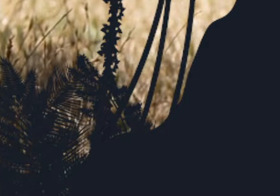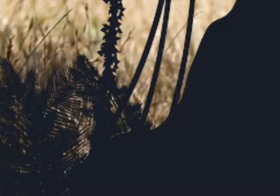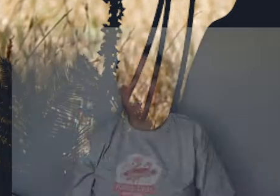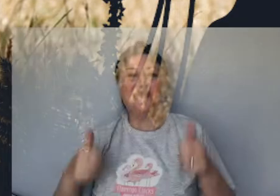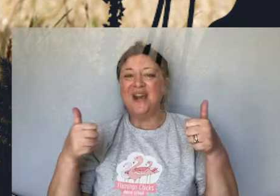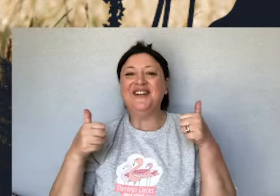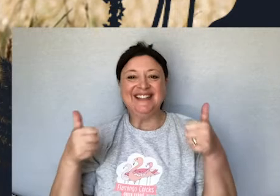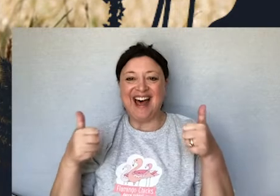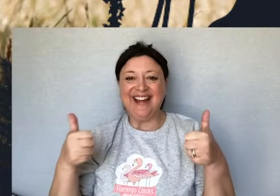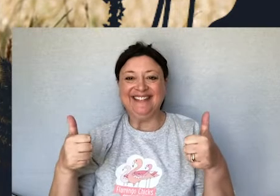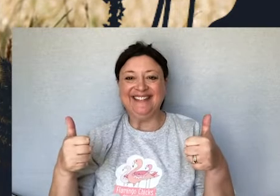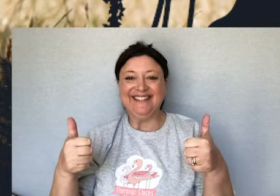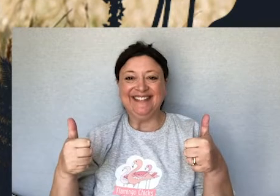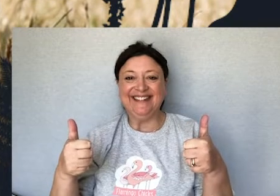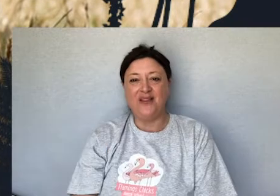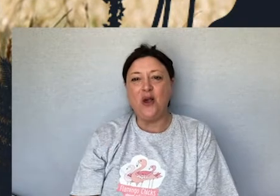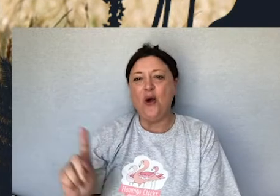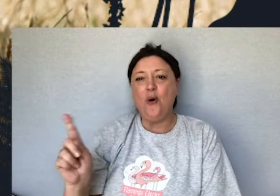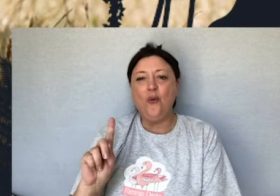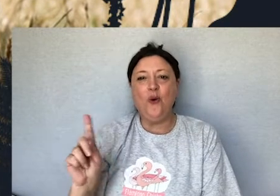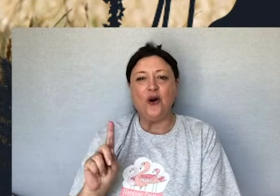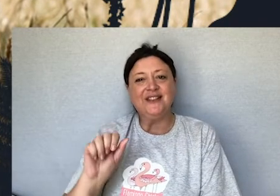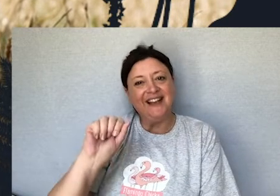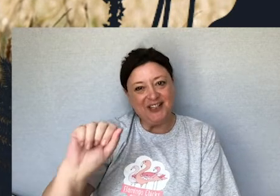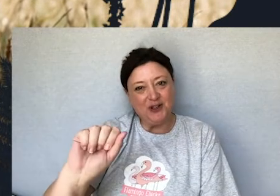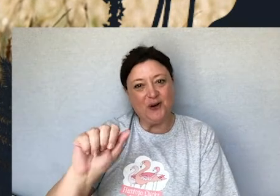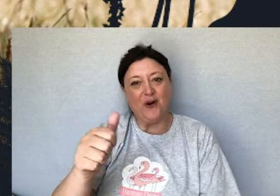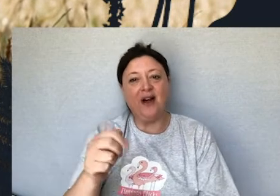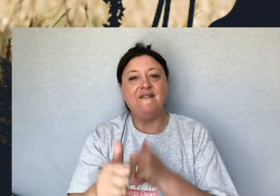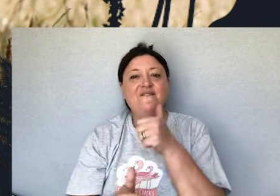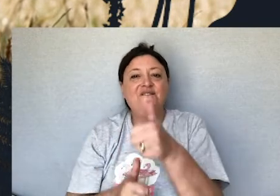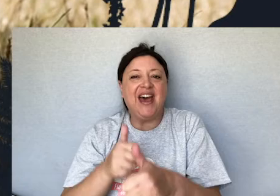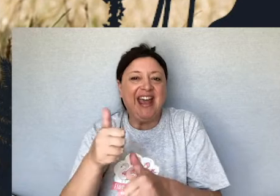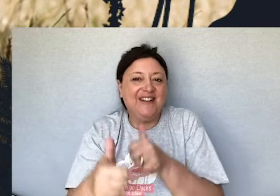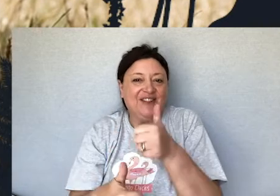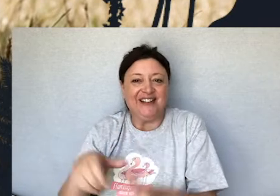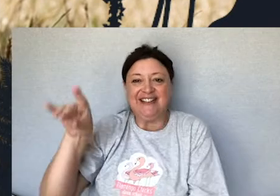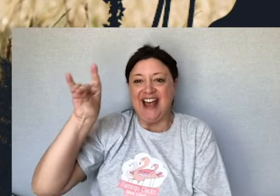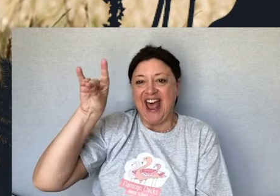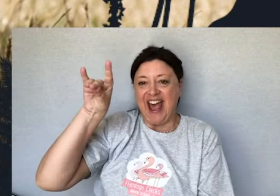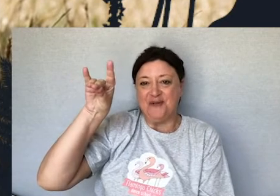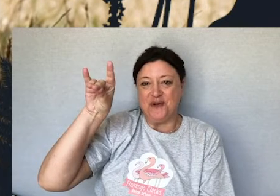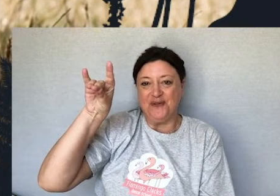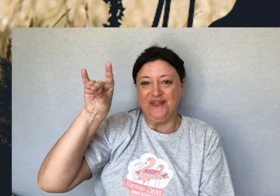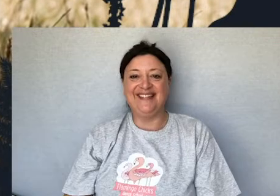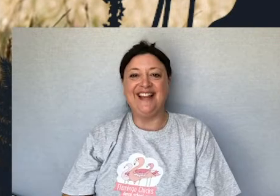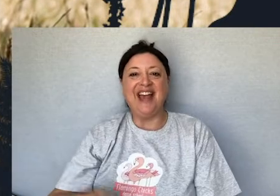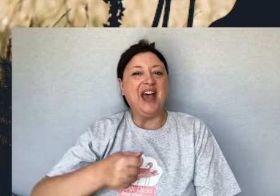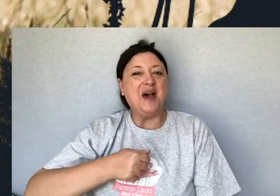Well done everyone! Now, what is your favourite animal? My